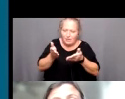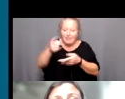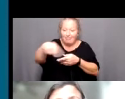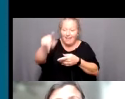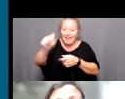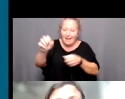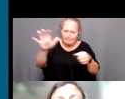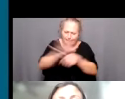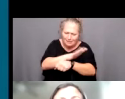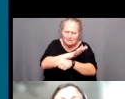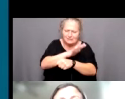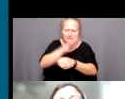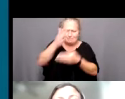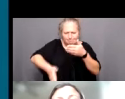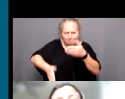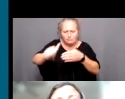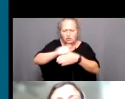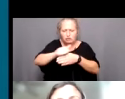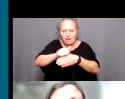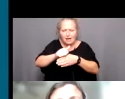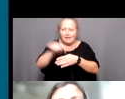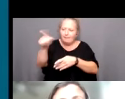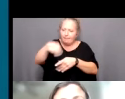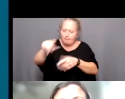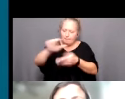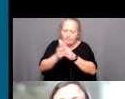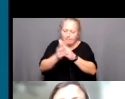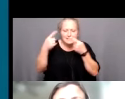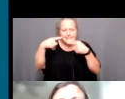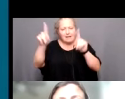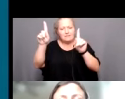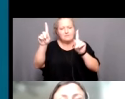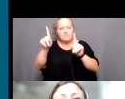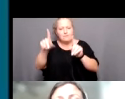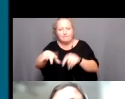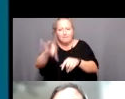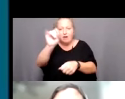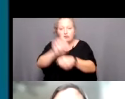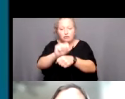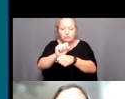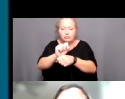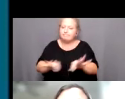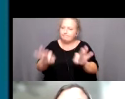the training, so they can be successful in finding work is really key. They